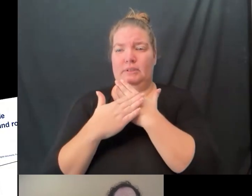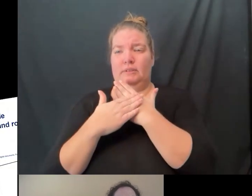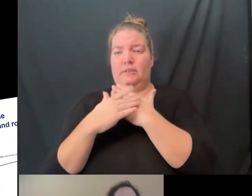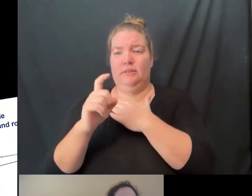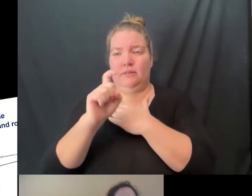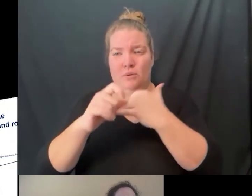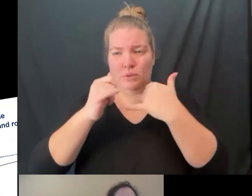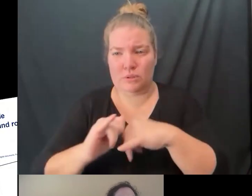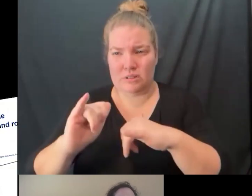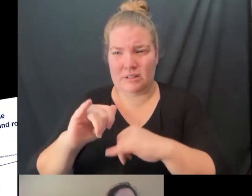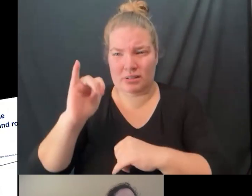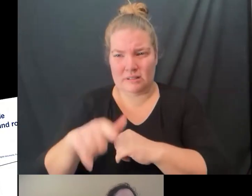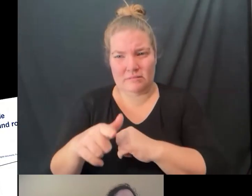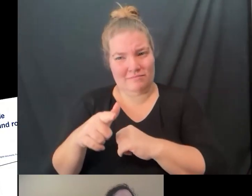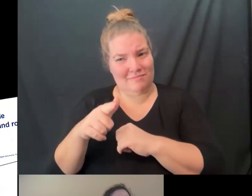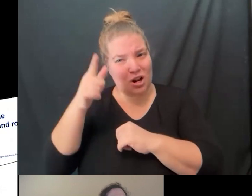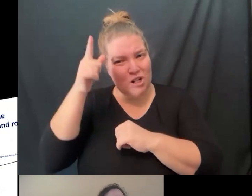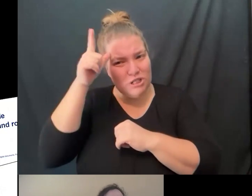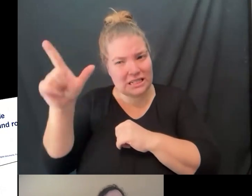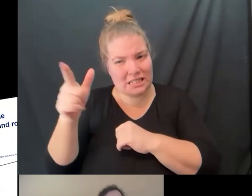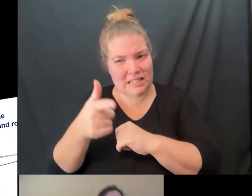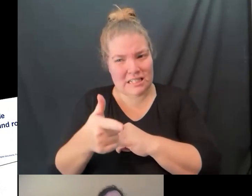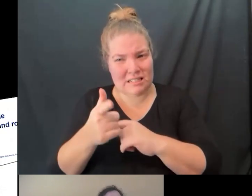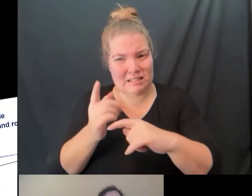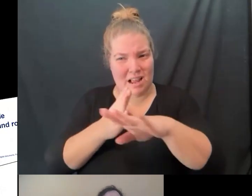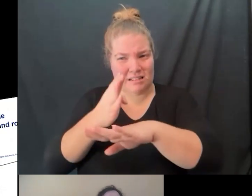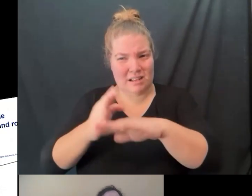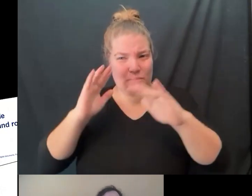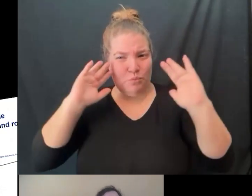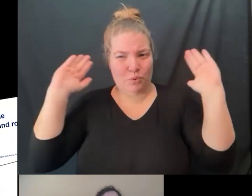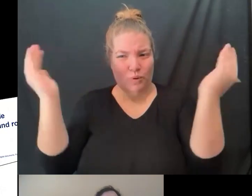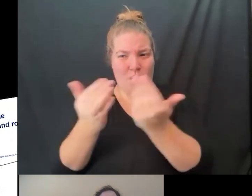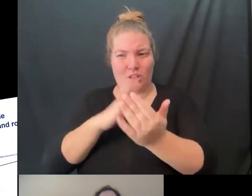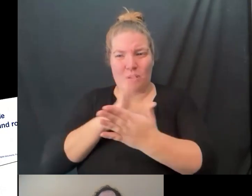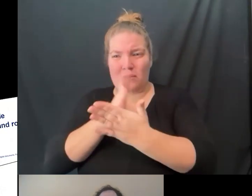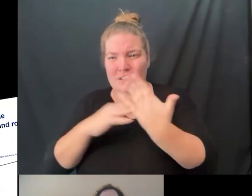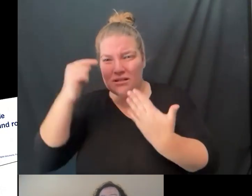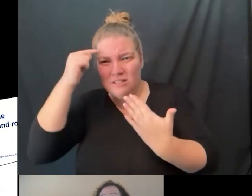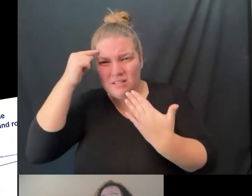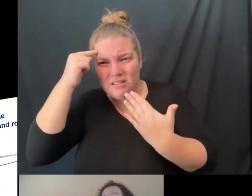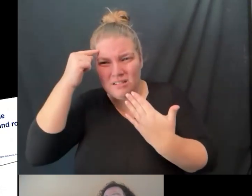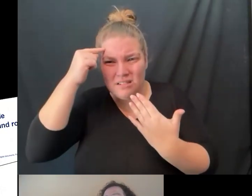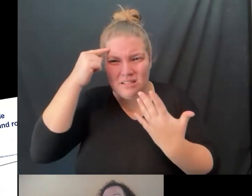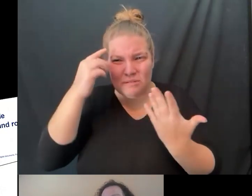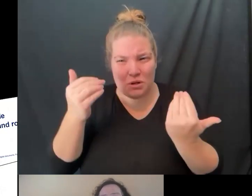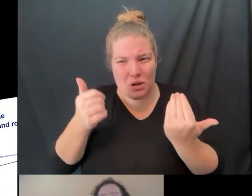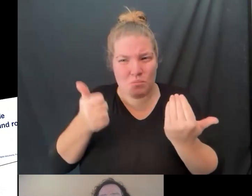And that makes sense, especially in the accessibility environment, because some people with cognitive differences need more time.